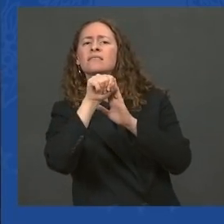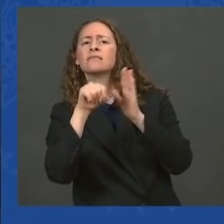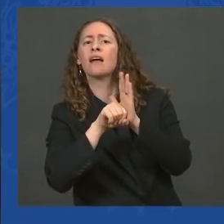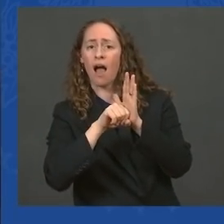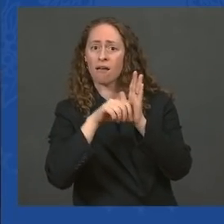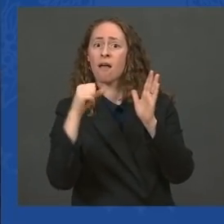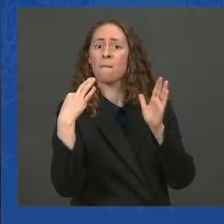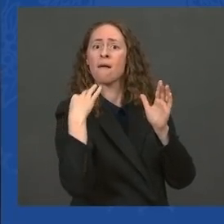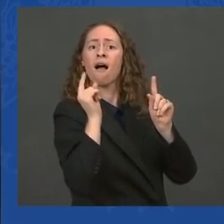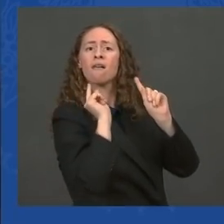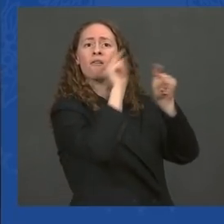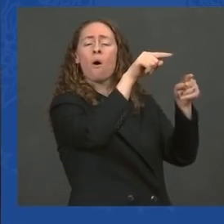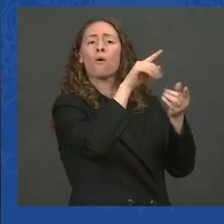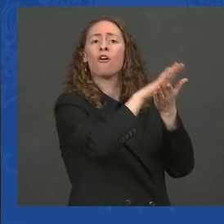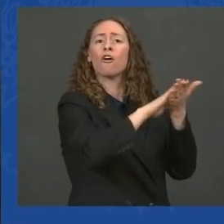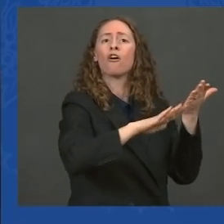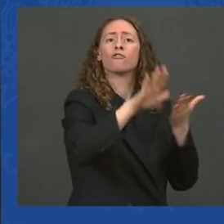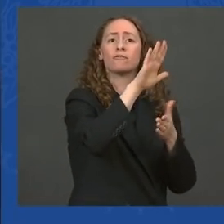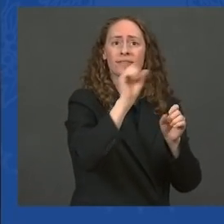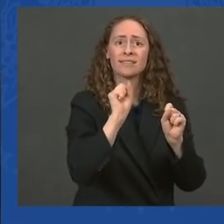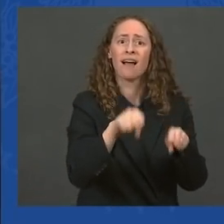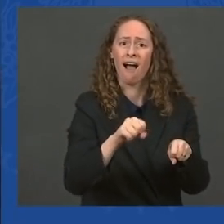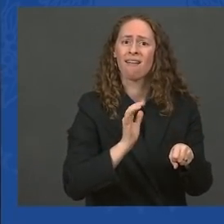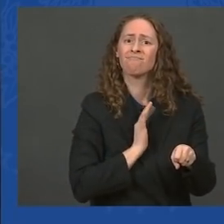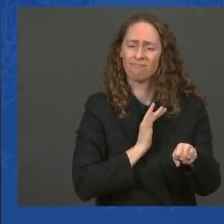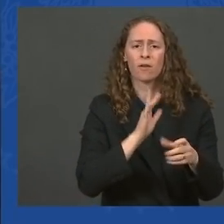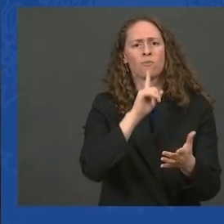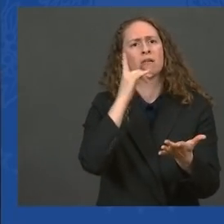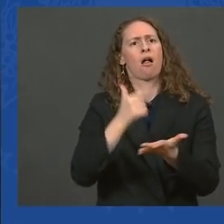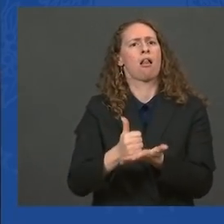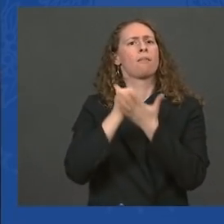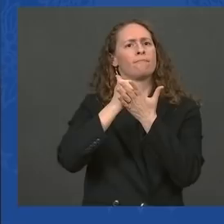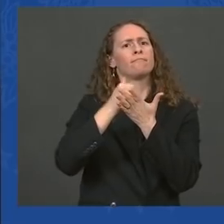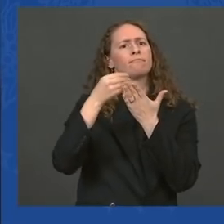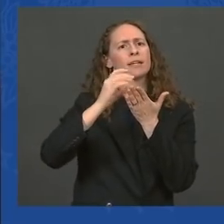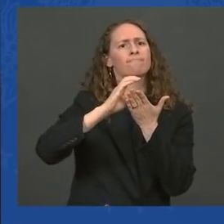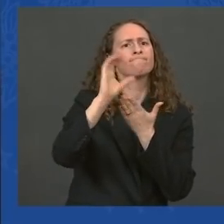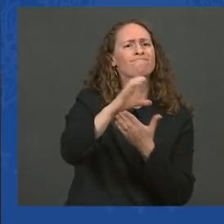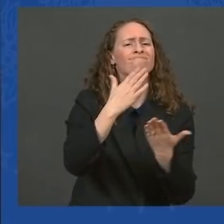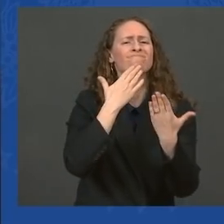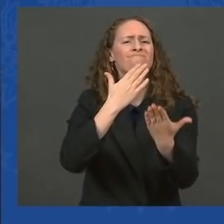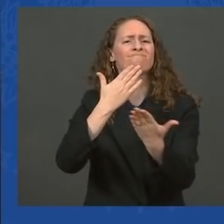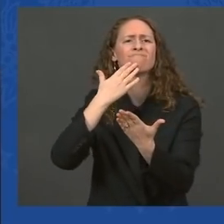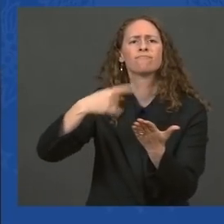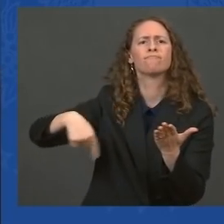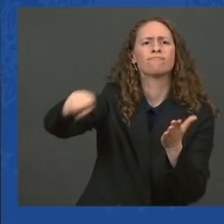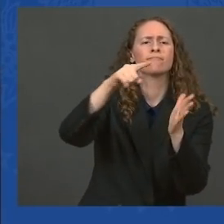Representatives Trone and Moore for their work they've done on this bill. I also want to recognize a very special guest,